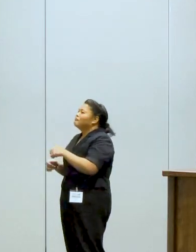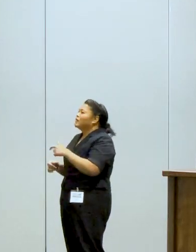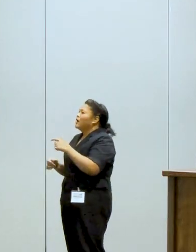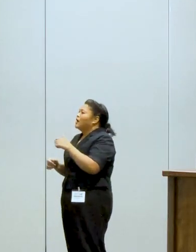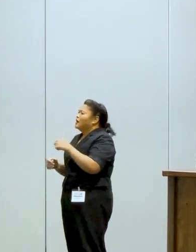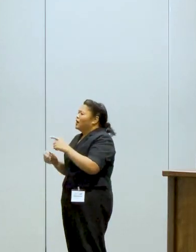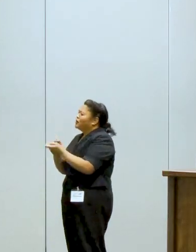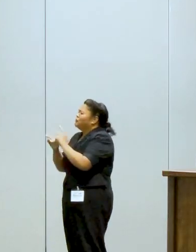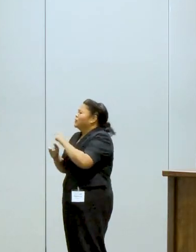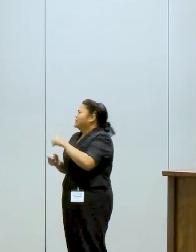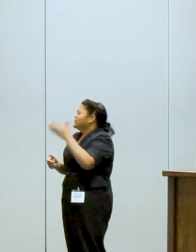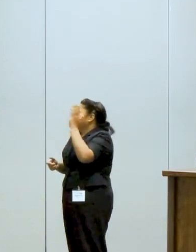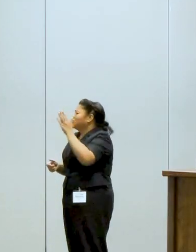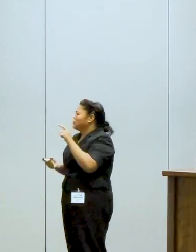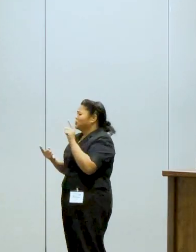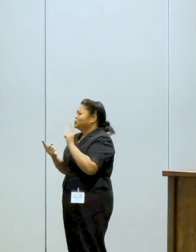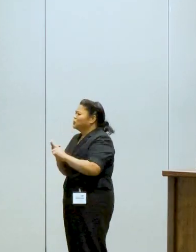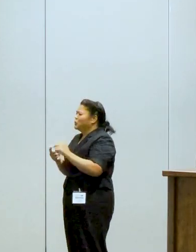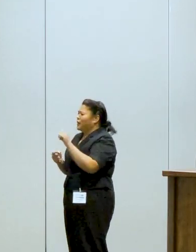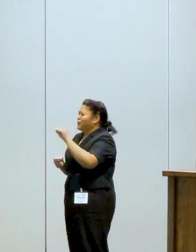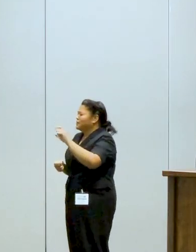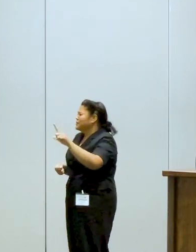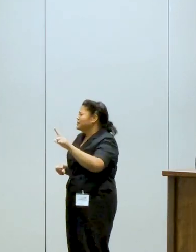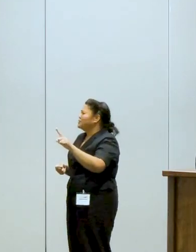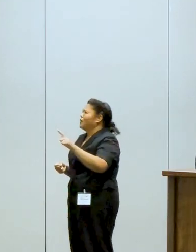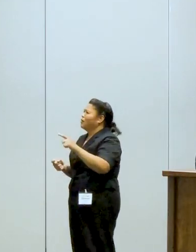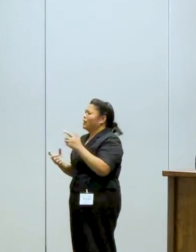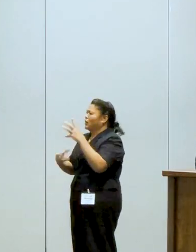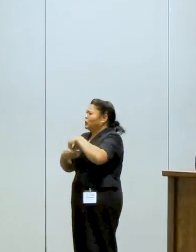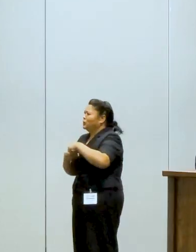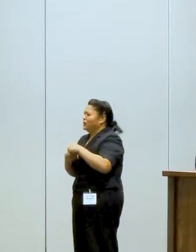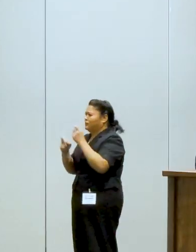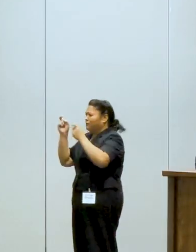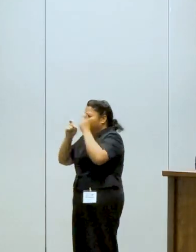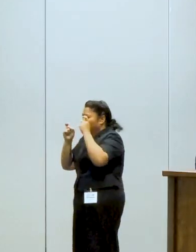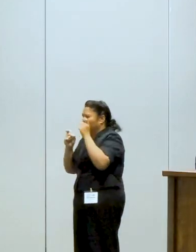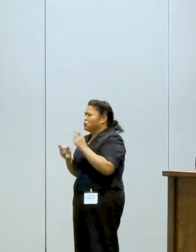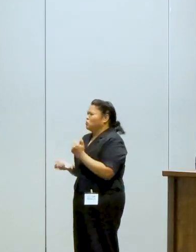Language with facial expressions cues, this level of